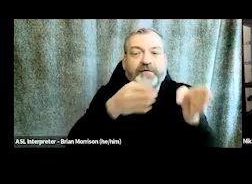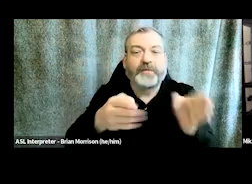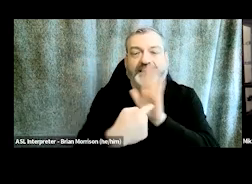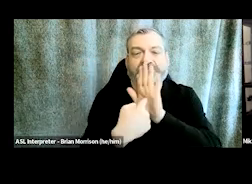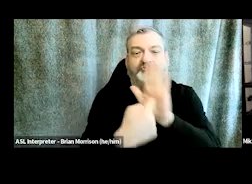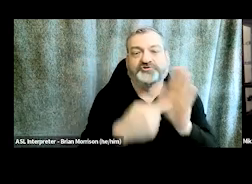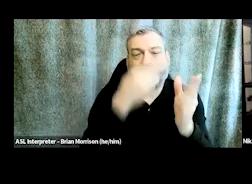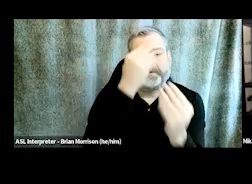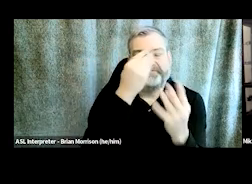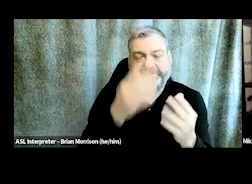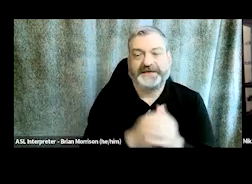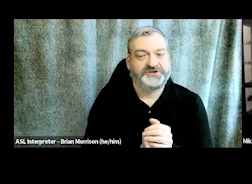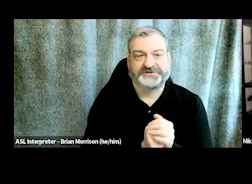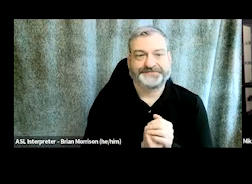And then finally,